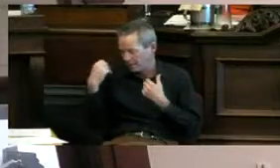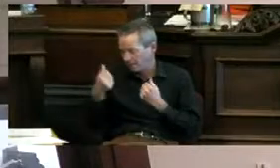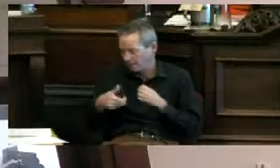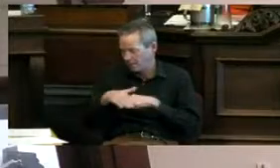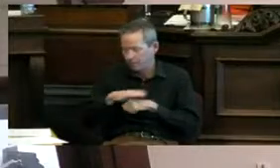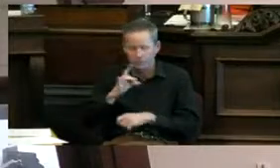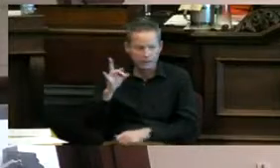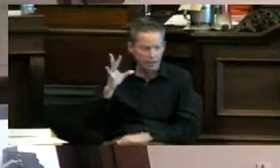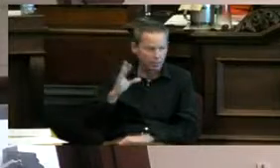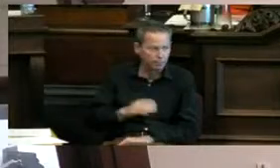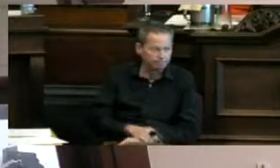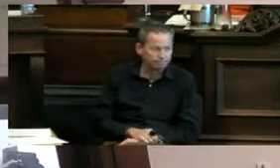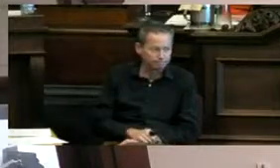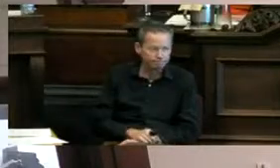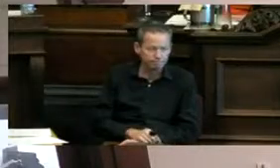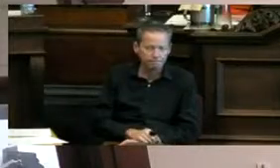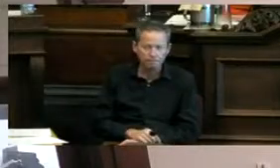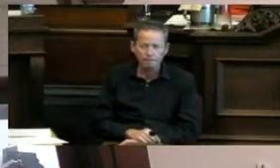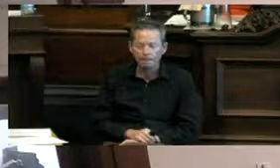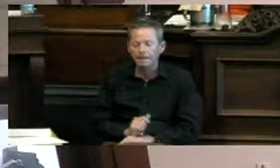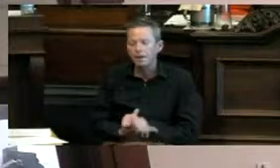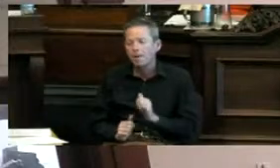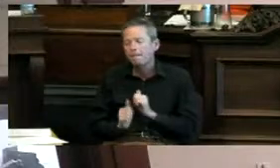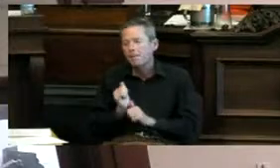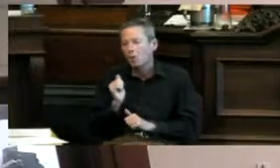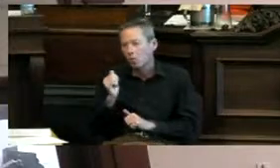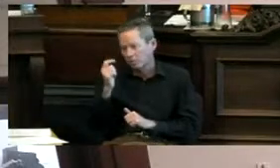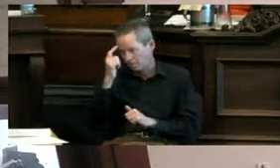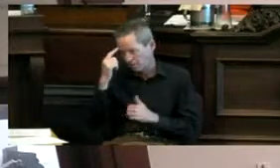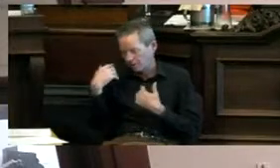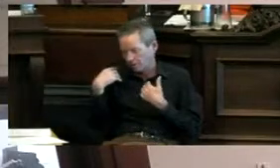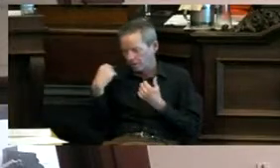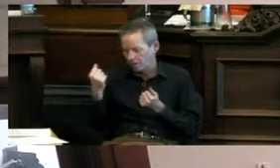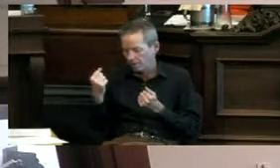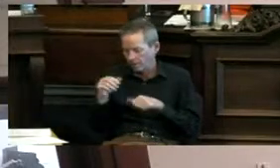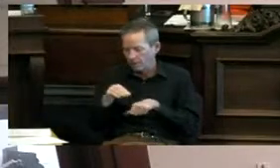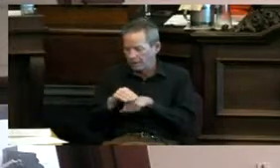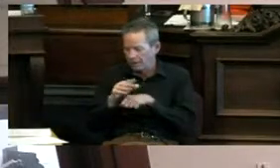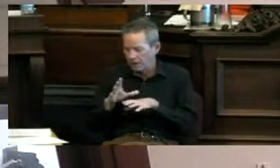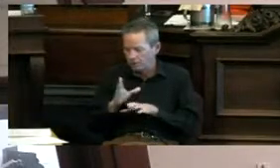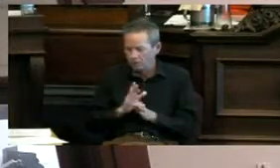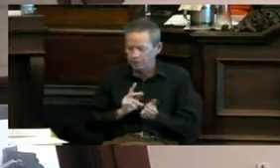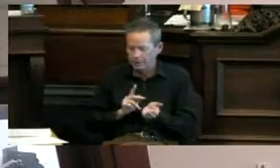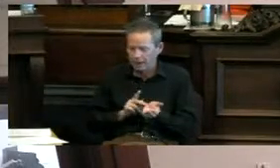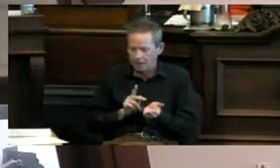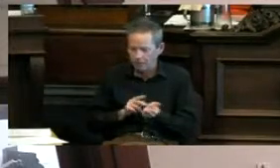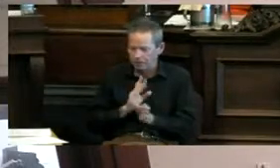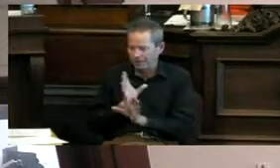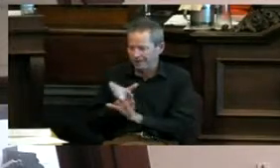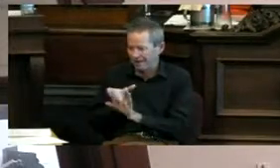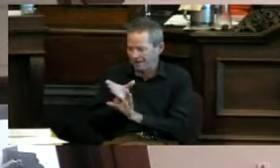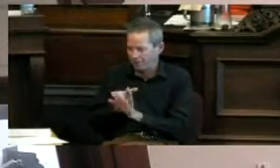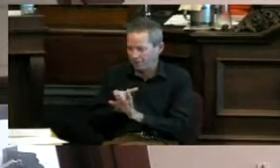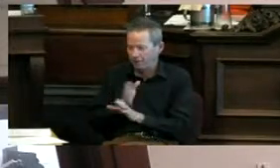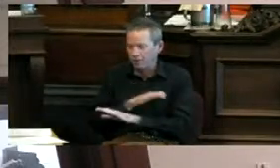providers for the city. The mental health coverage is